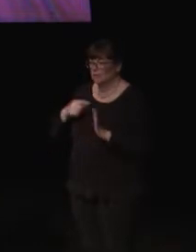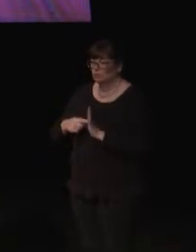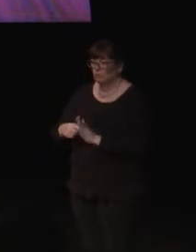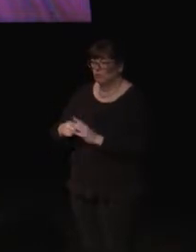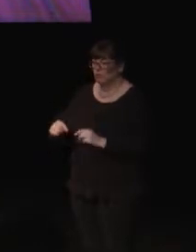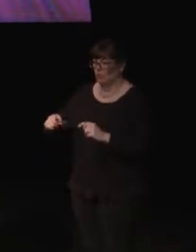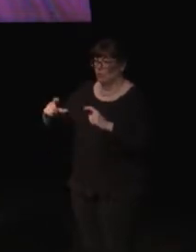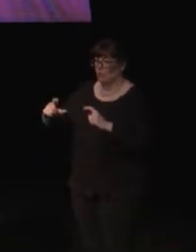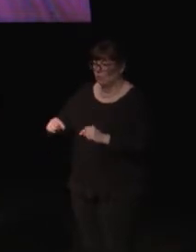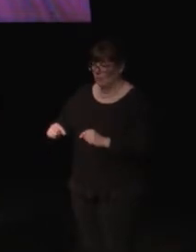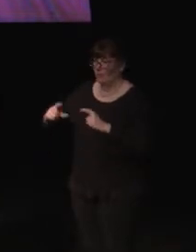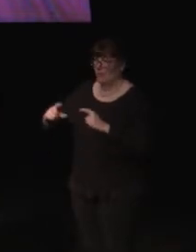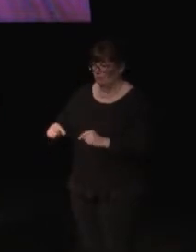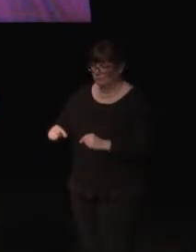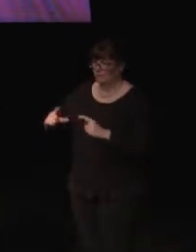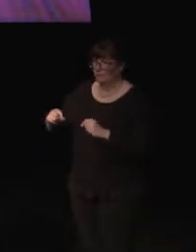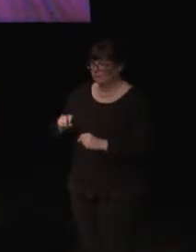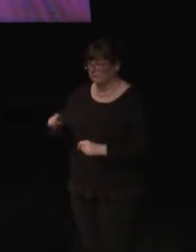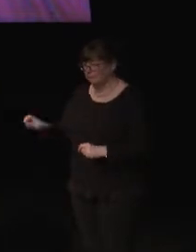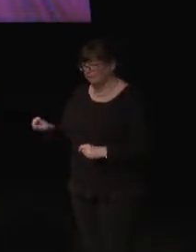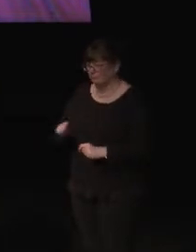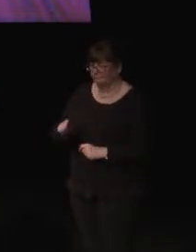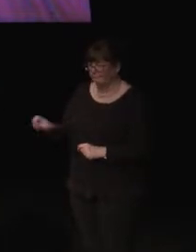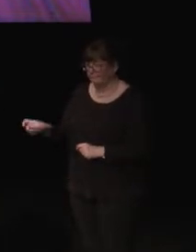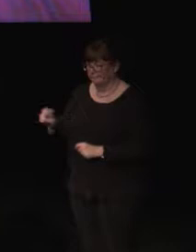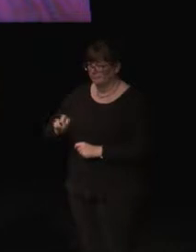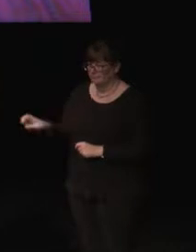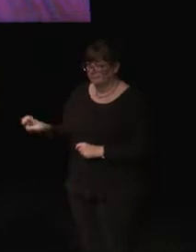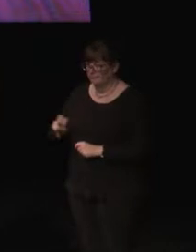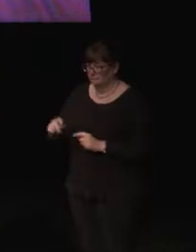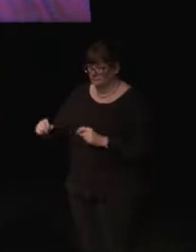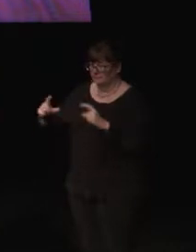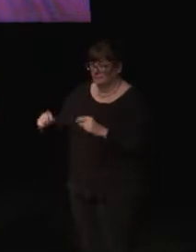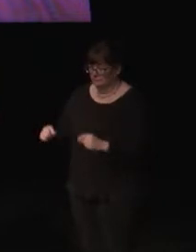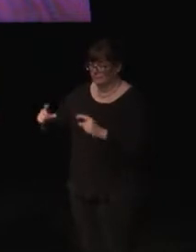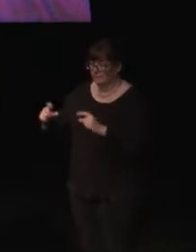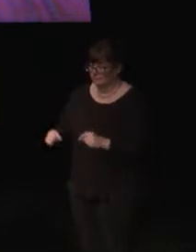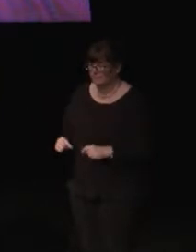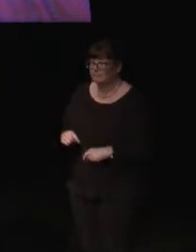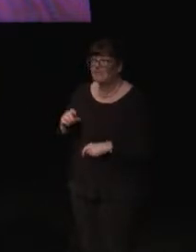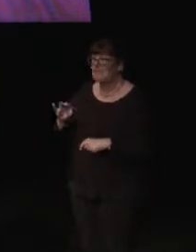So this, snap, reads, snap, off. In that way, potentially, if an end user configures it to be